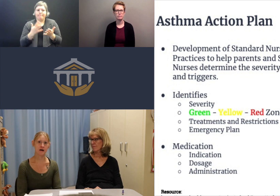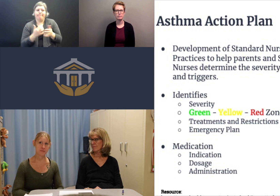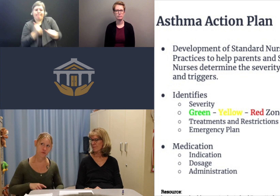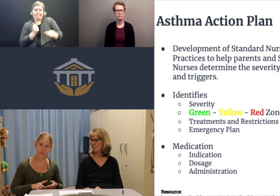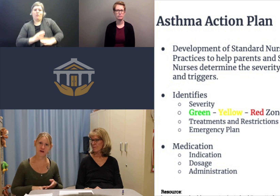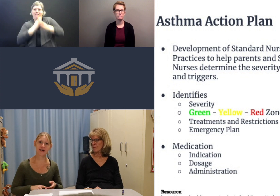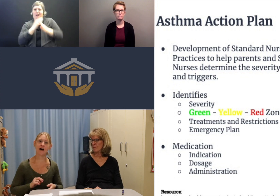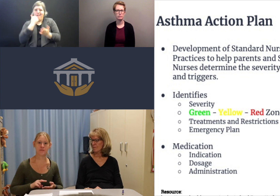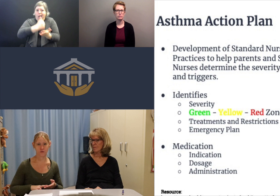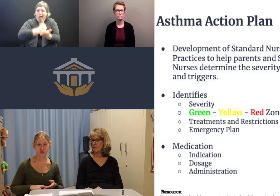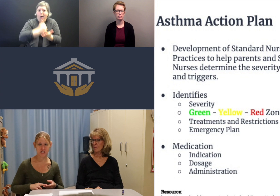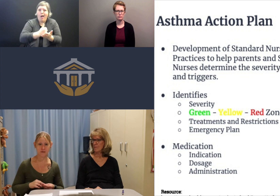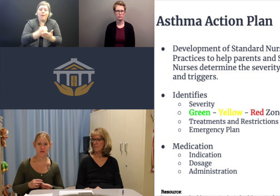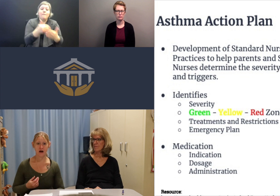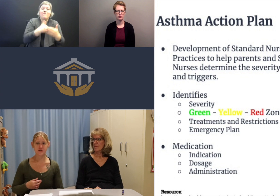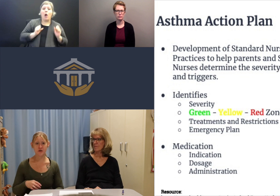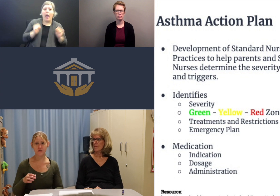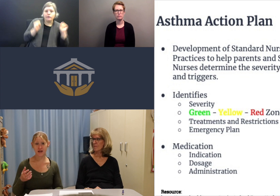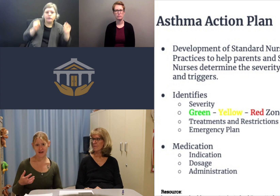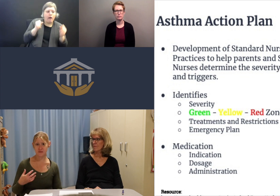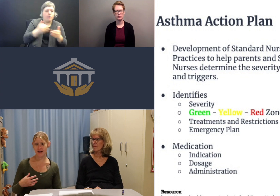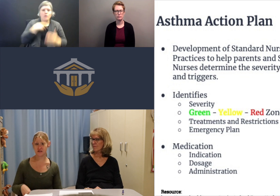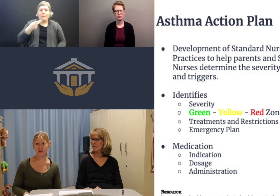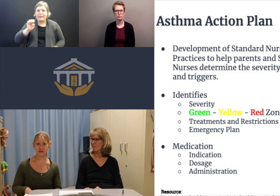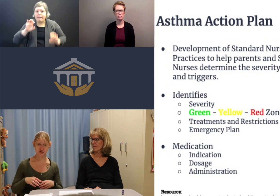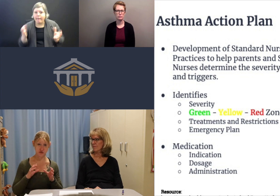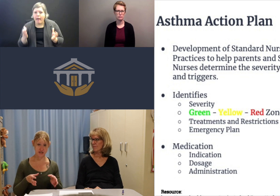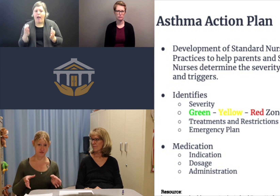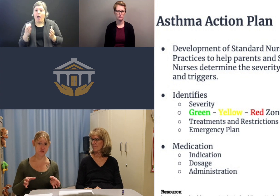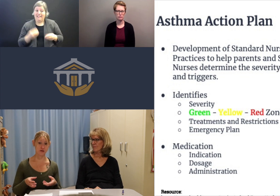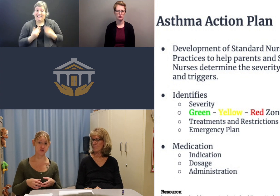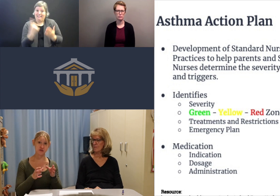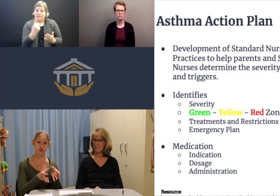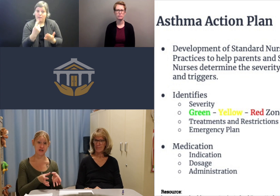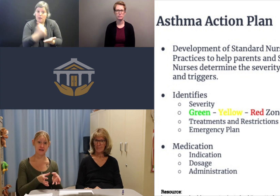before working out, before gym? So the Asthma Action Plan has three different zones. The green,